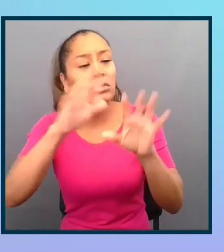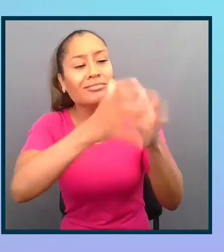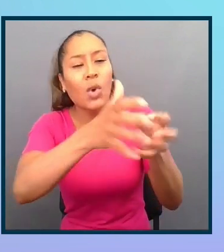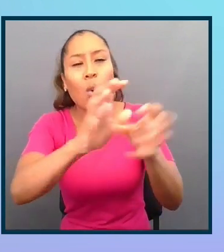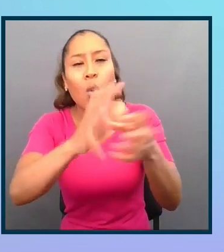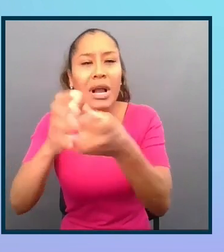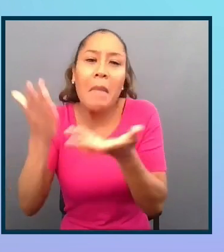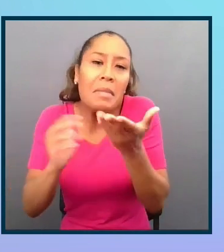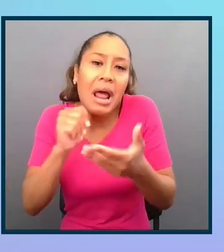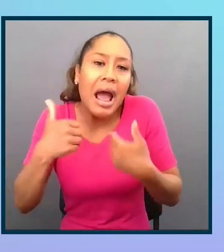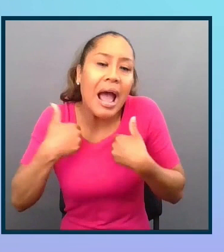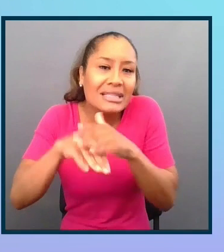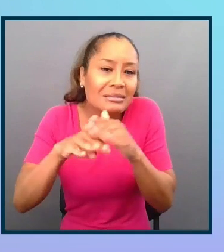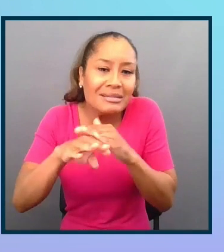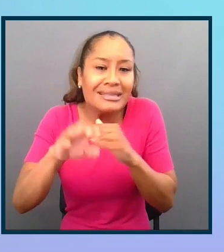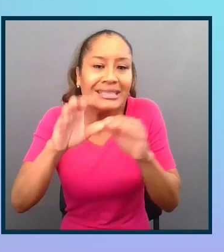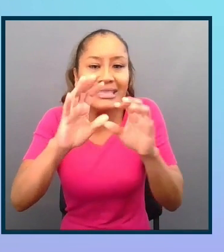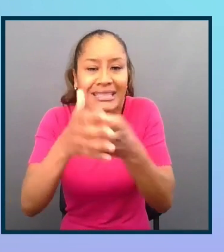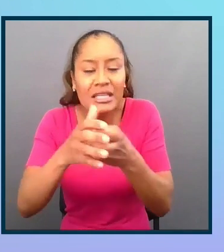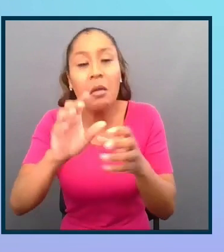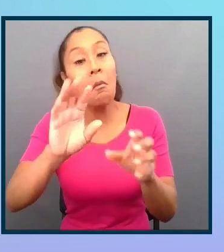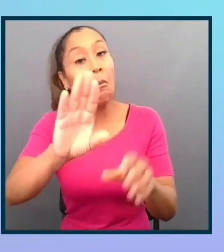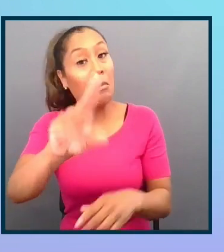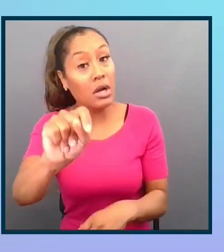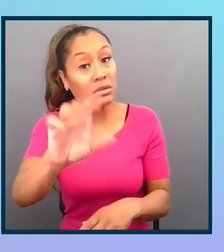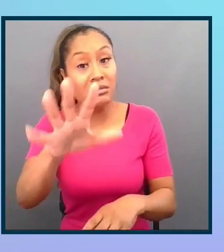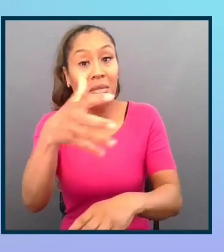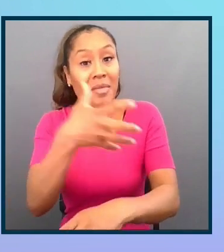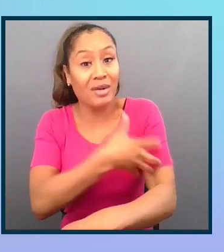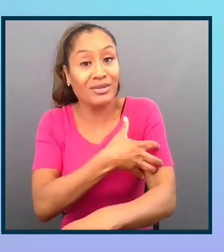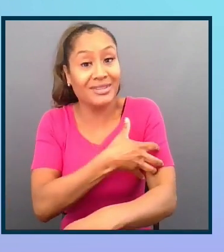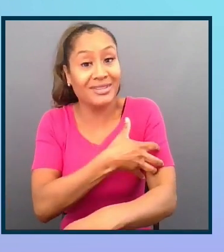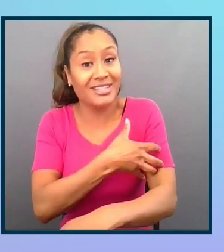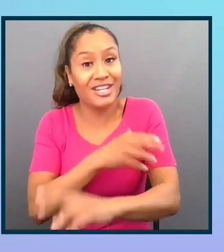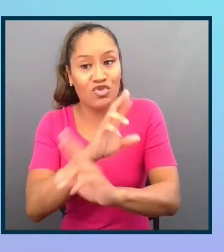but I think there there's power in having that support.